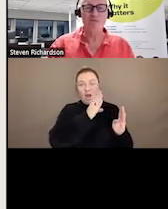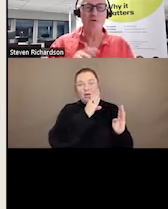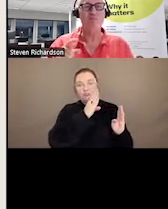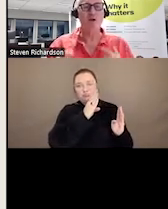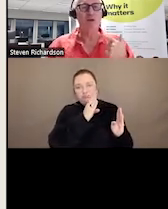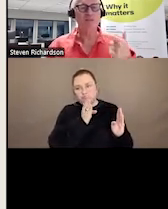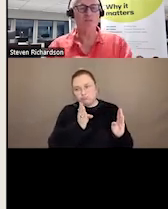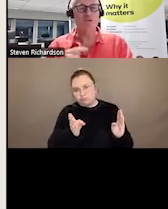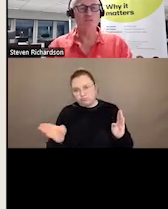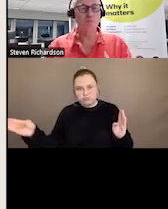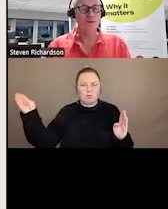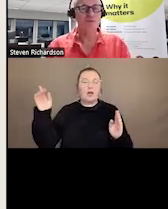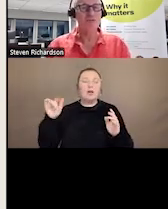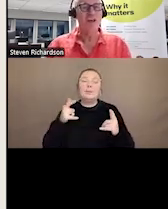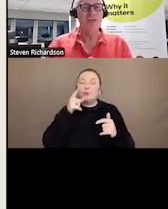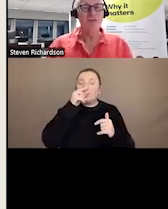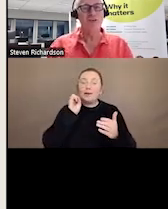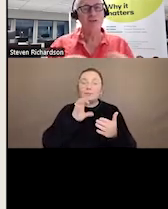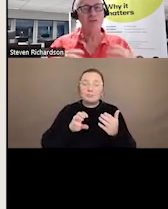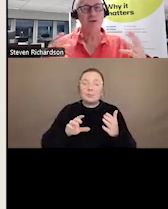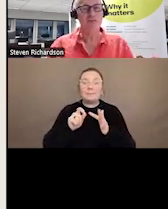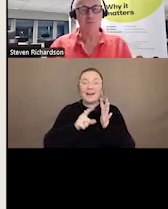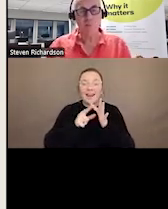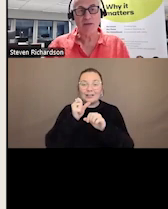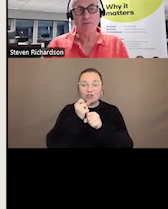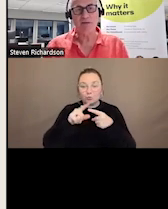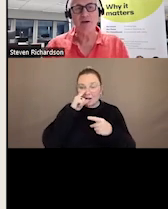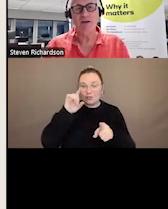you might roll out some scheduled pledges that you can create some momentum behind.